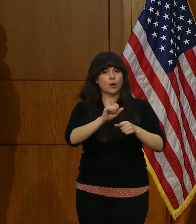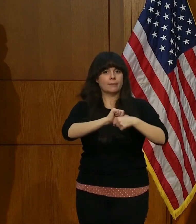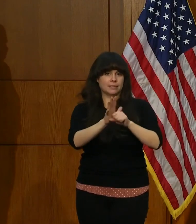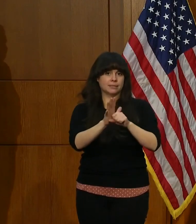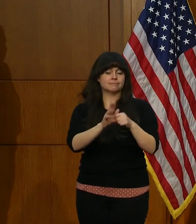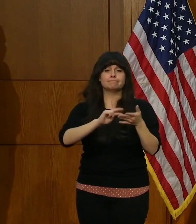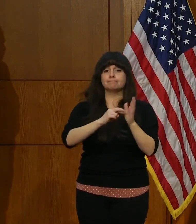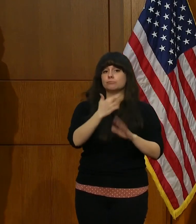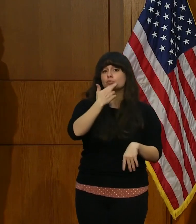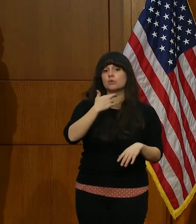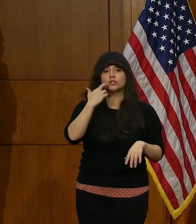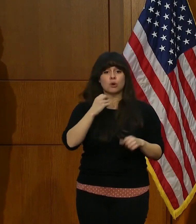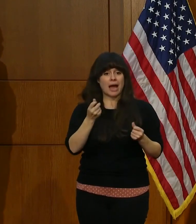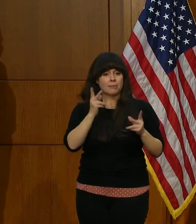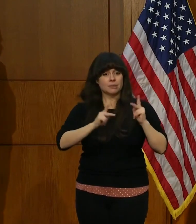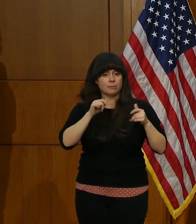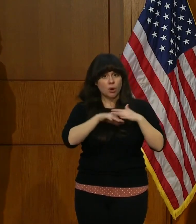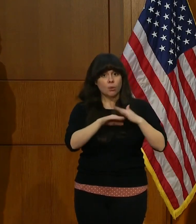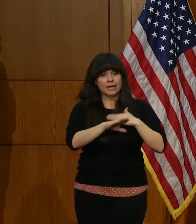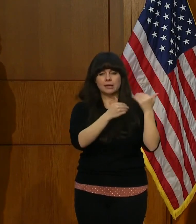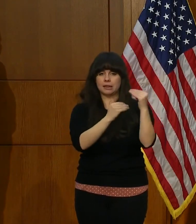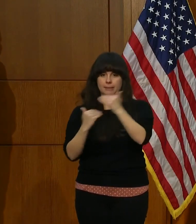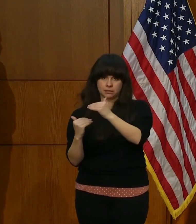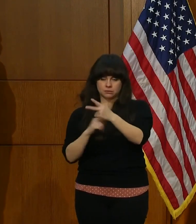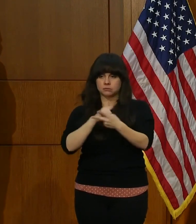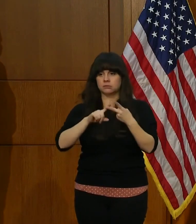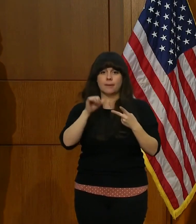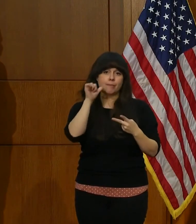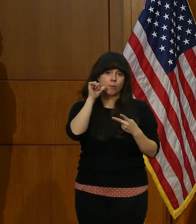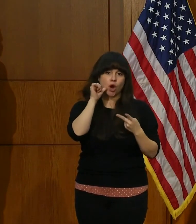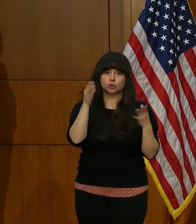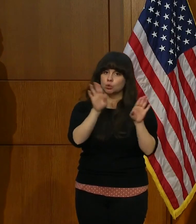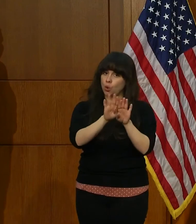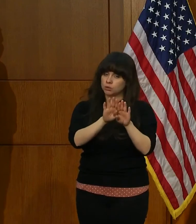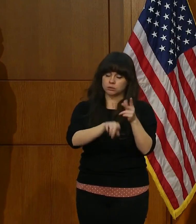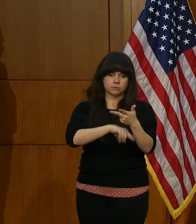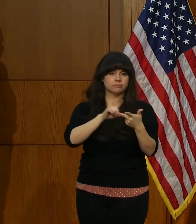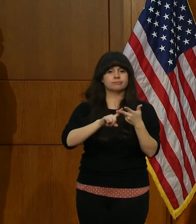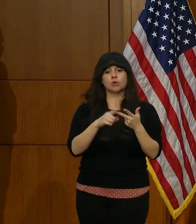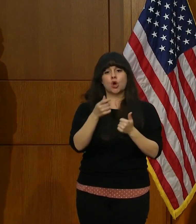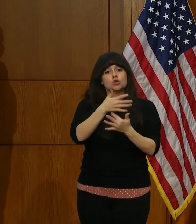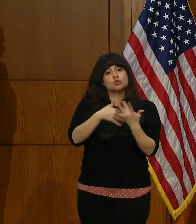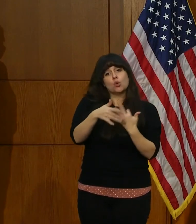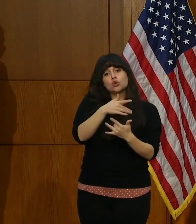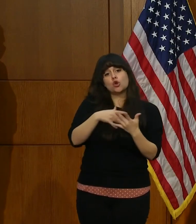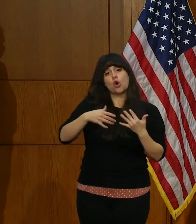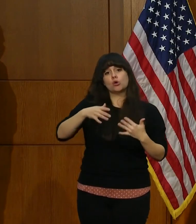PLACE TO PROTECT PEOPLE DURING THE PANDEMIC. RESTAURANT